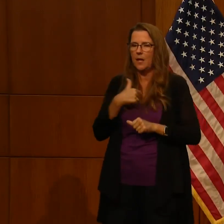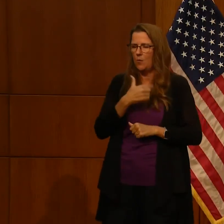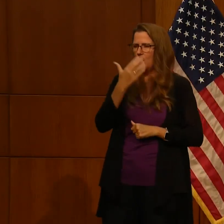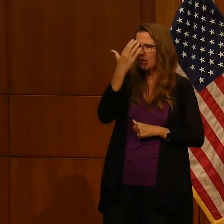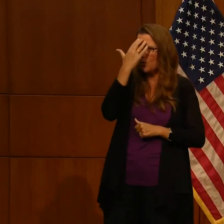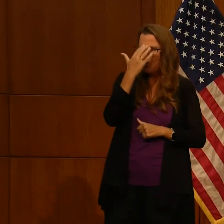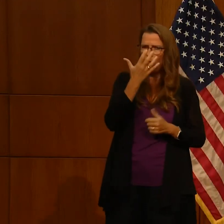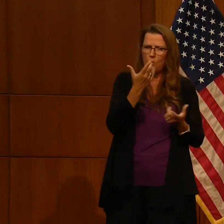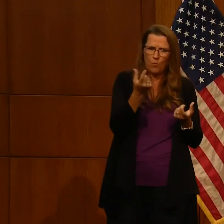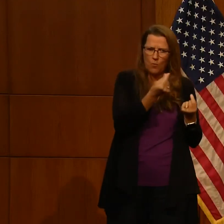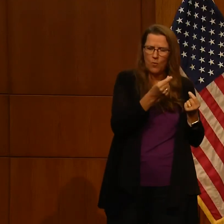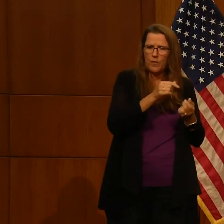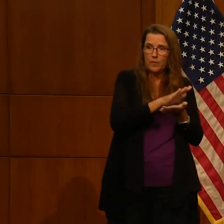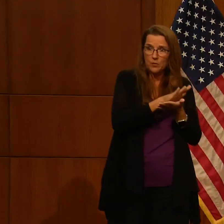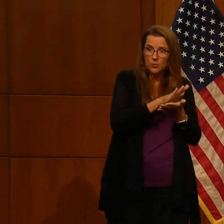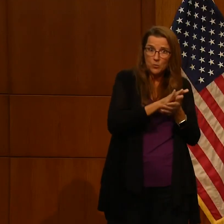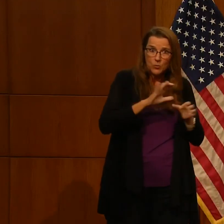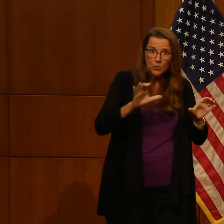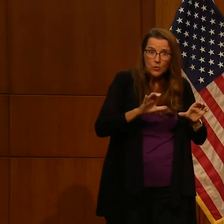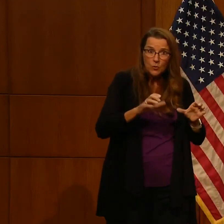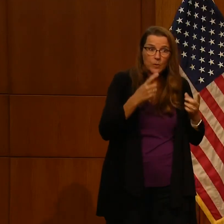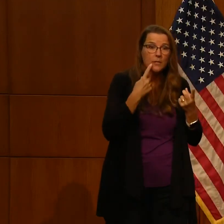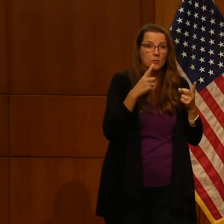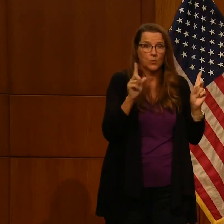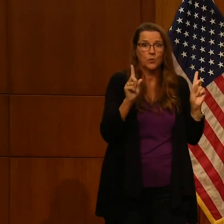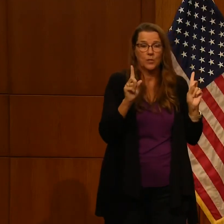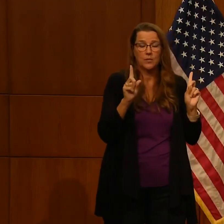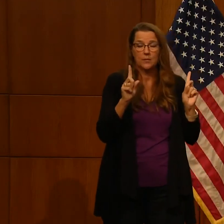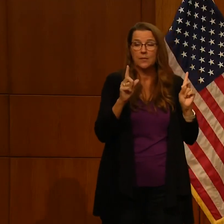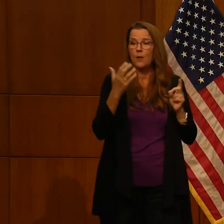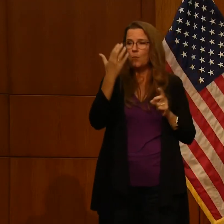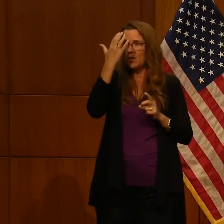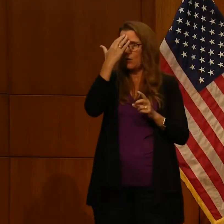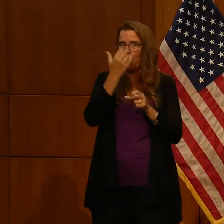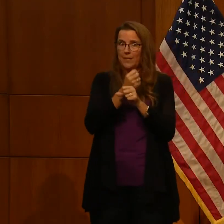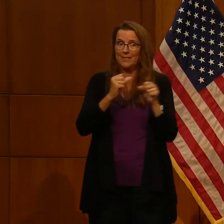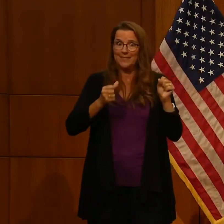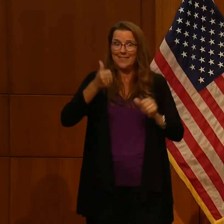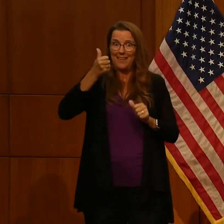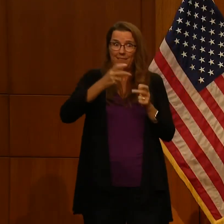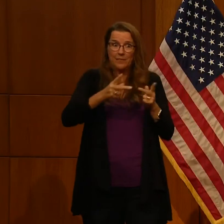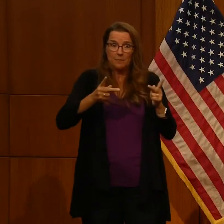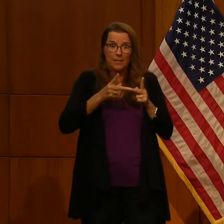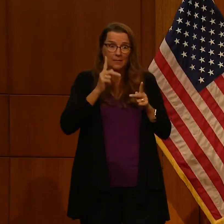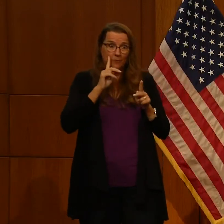WE HAVE FOLLOWED THE SCIENCE AND WE KNOW WHAT OUR SCHOOLS